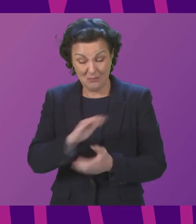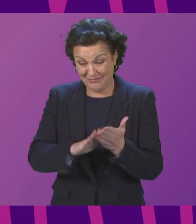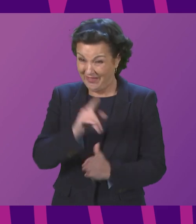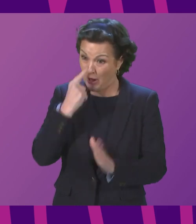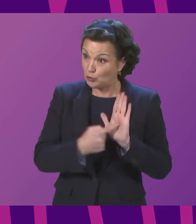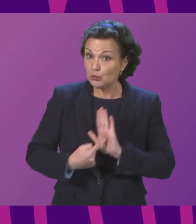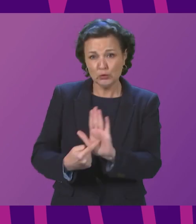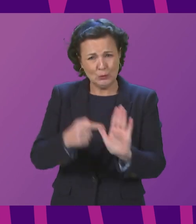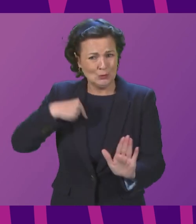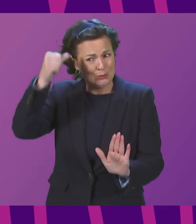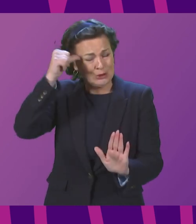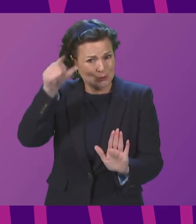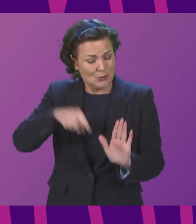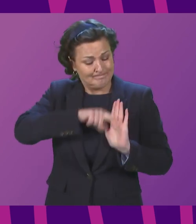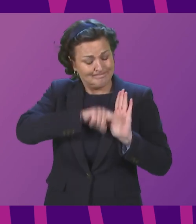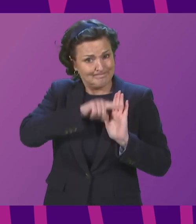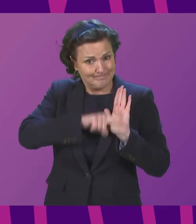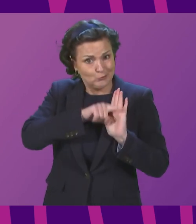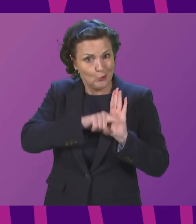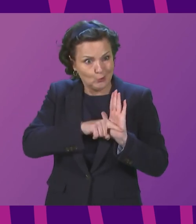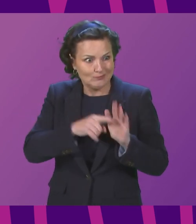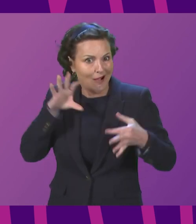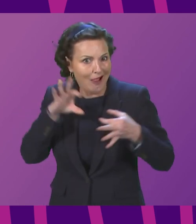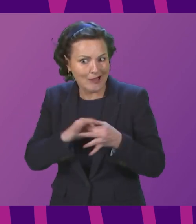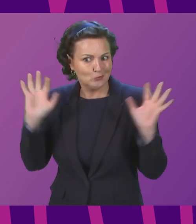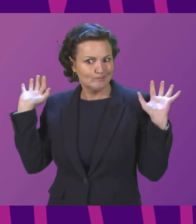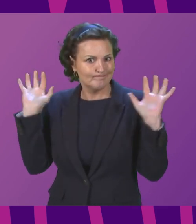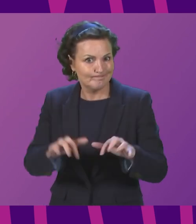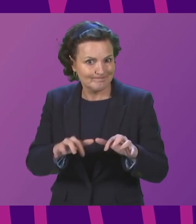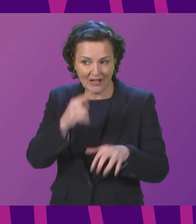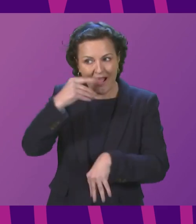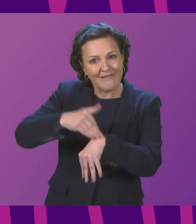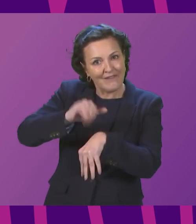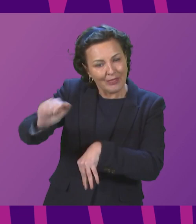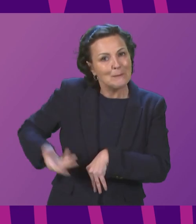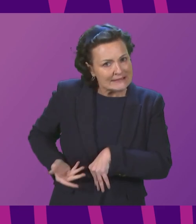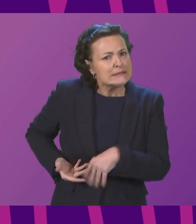that the restrictions on large gatherings and spectator sports are having on the profitability